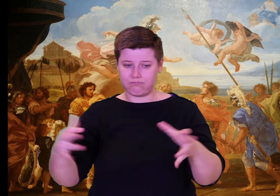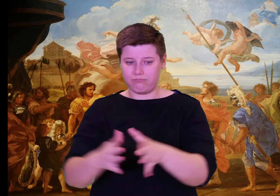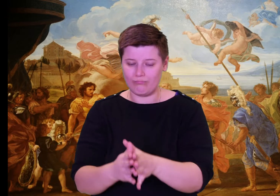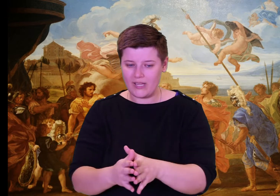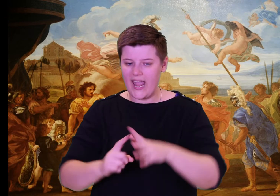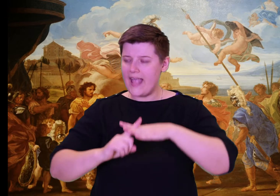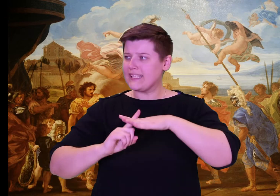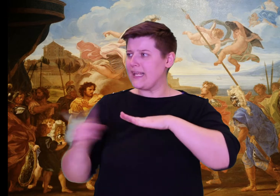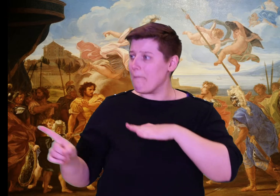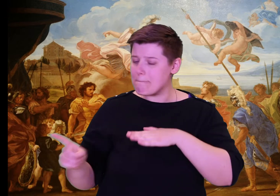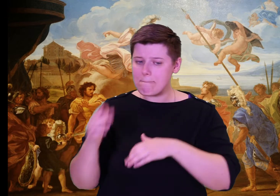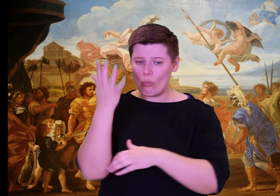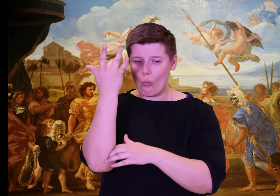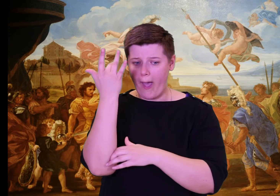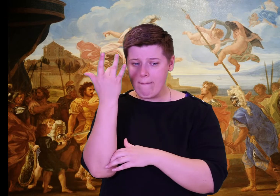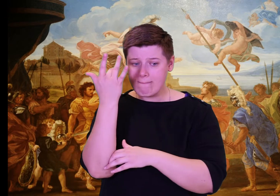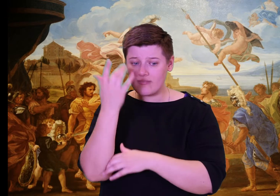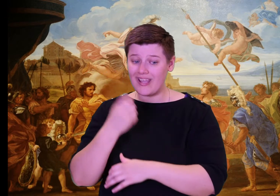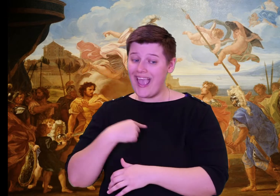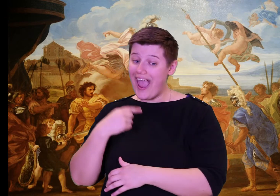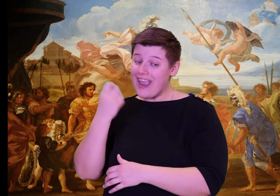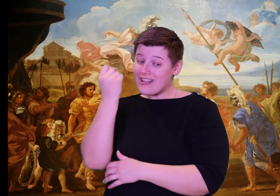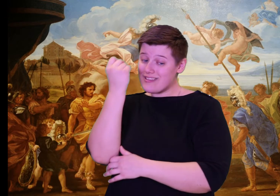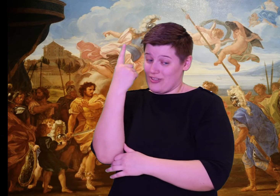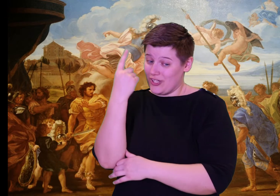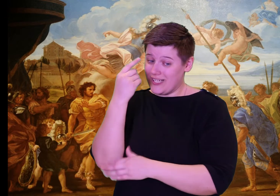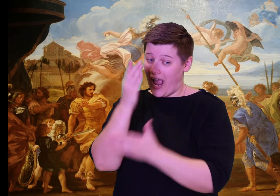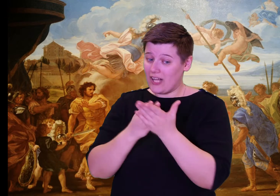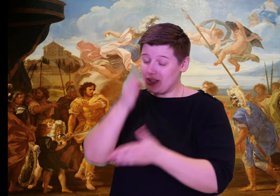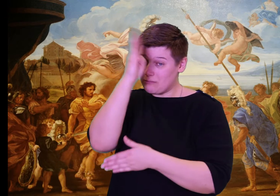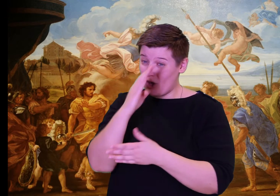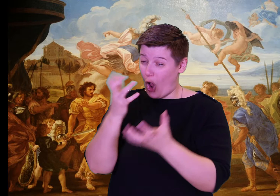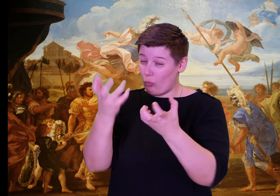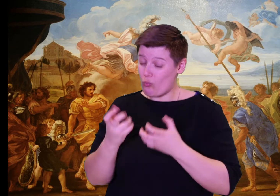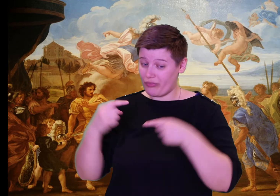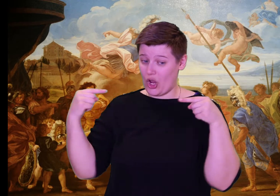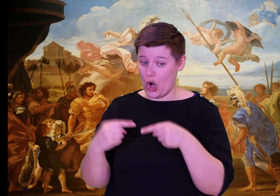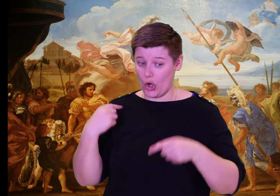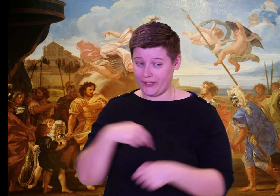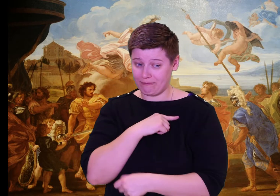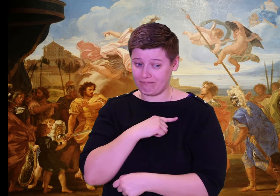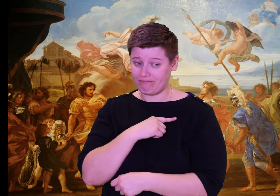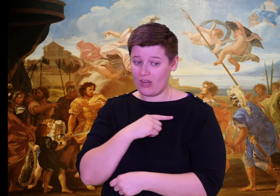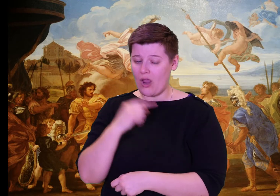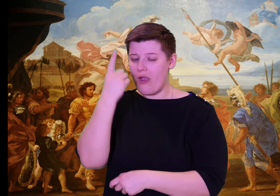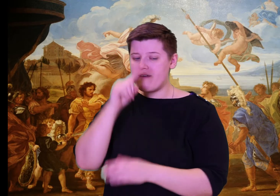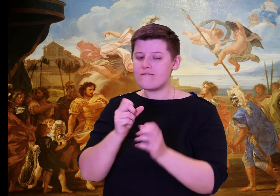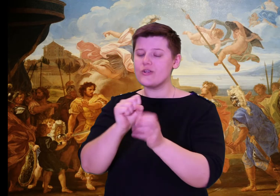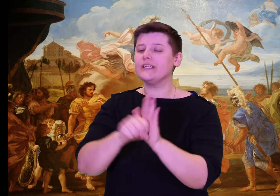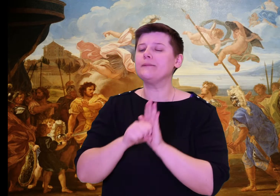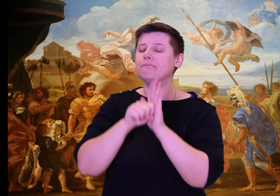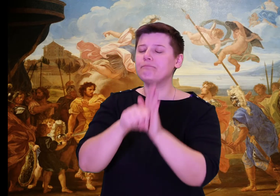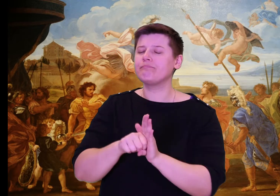the cruel god roused yet more strife among us.